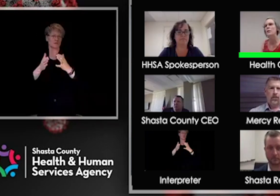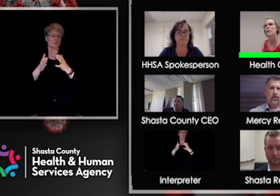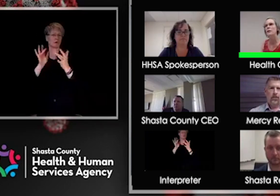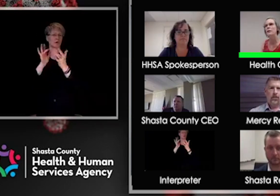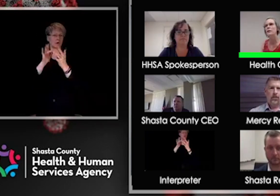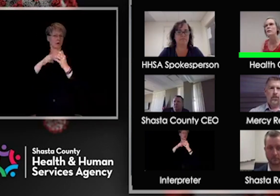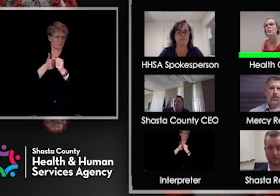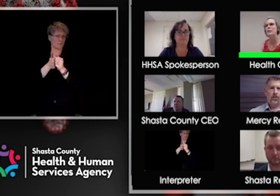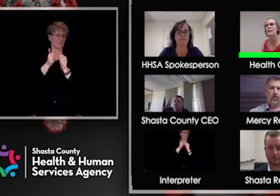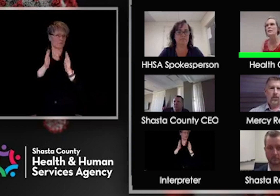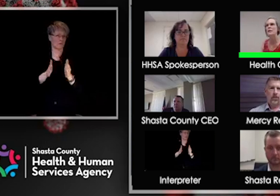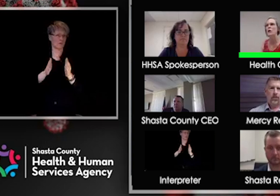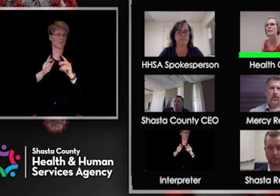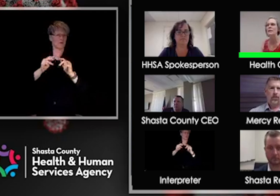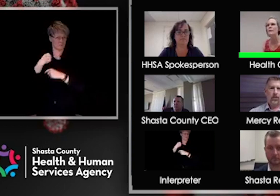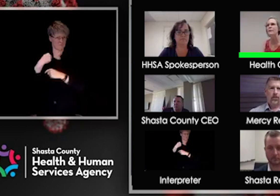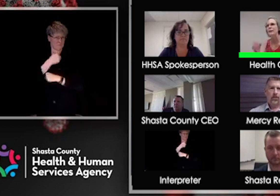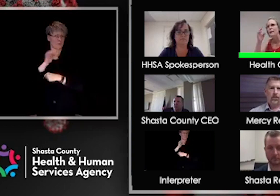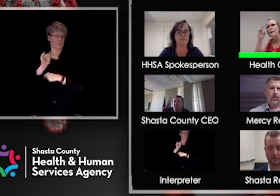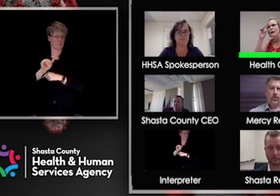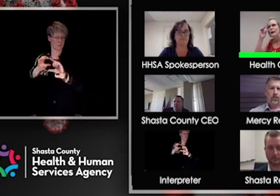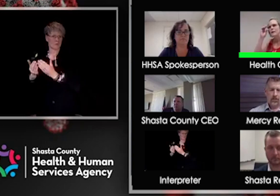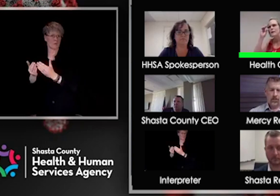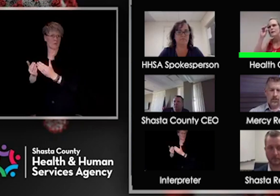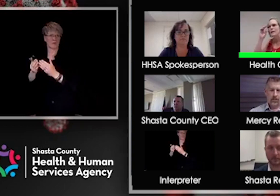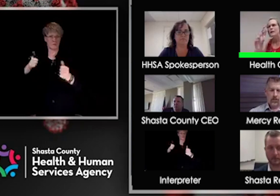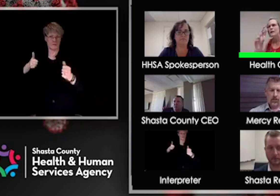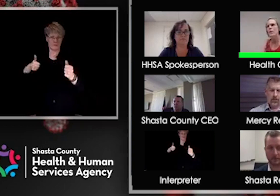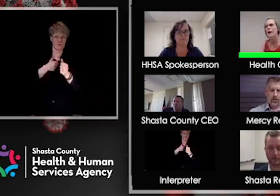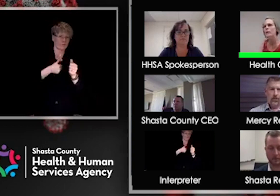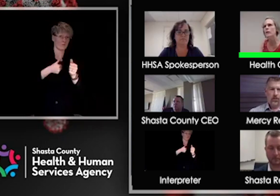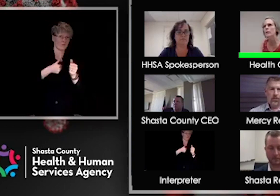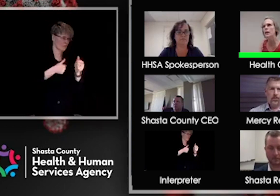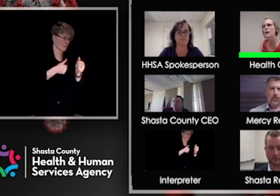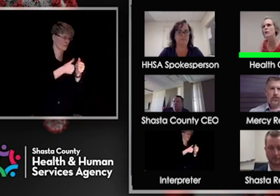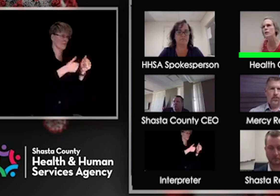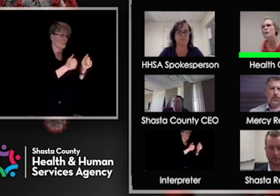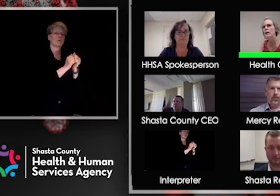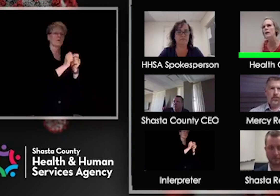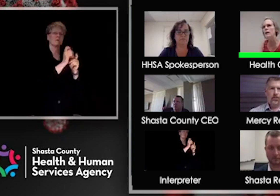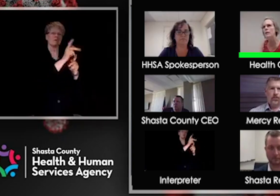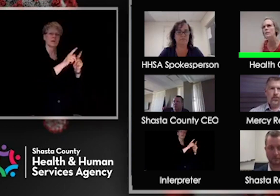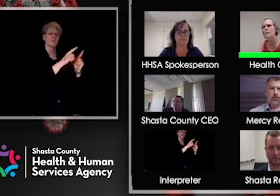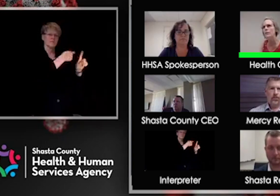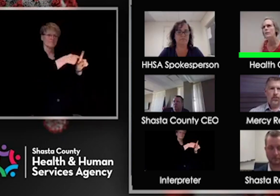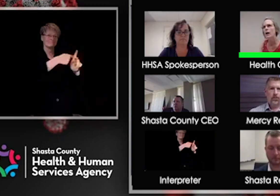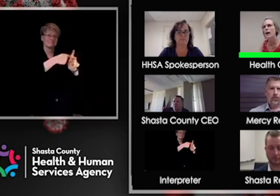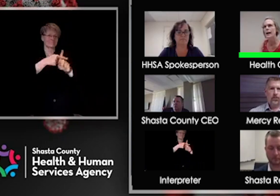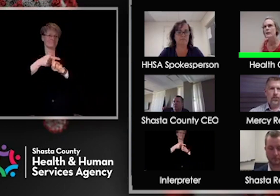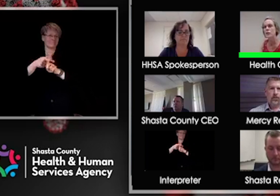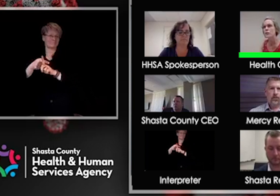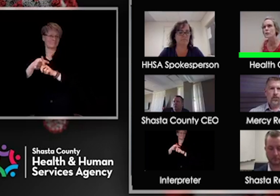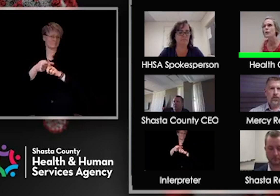with the individuals that tested positive and in that communication. I actually don’t